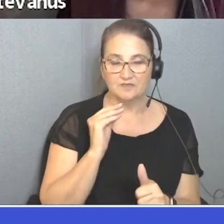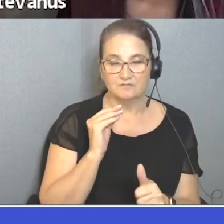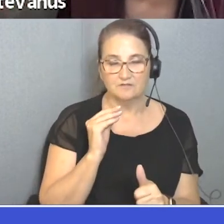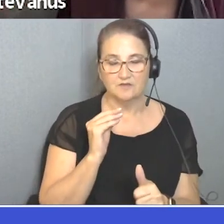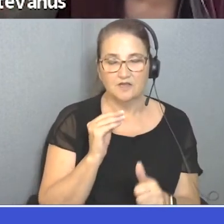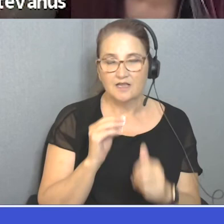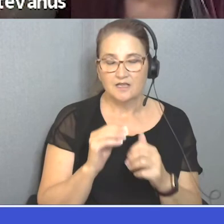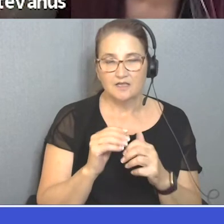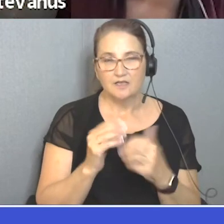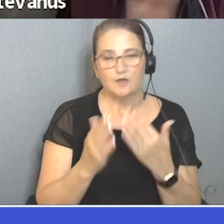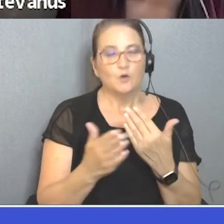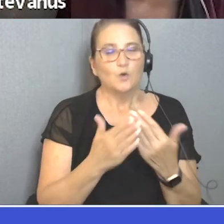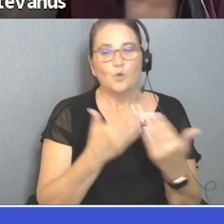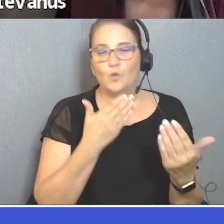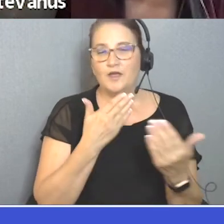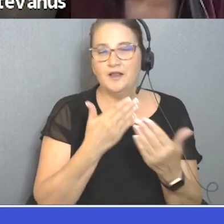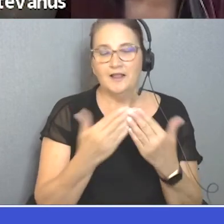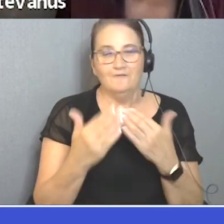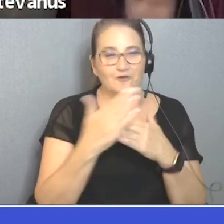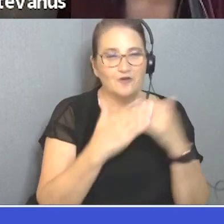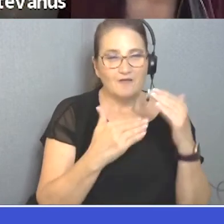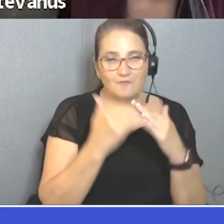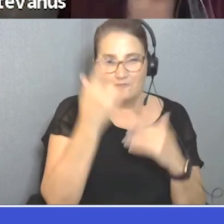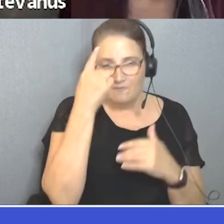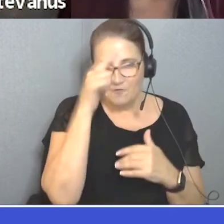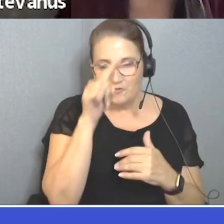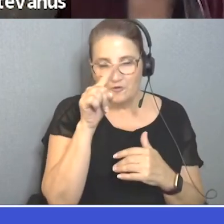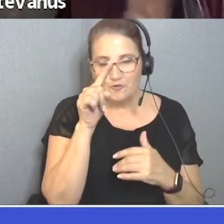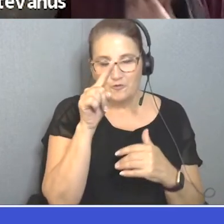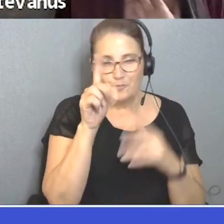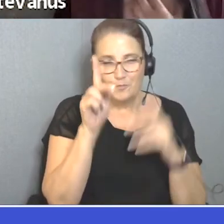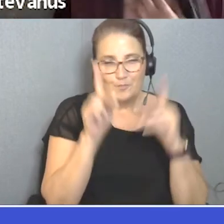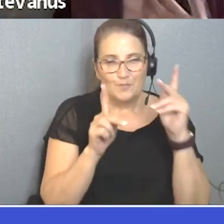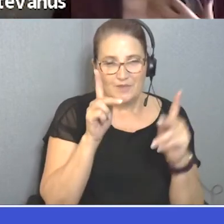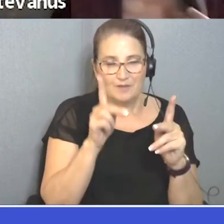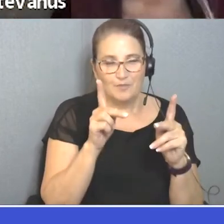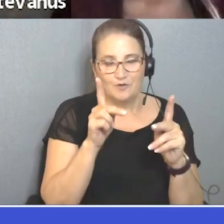It could be done based -- whatever method is comfortable for folks.